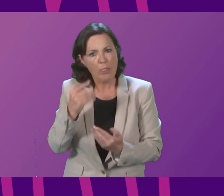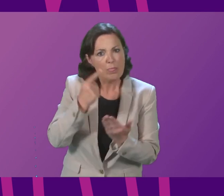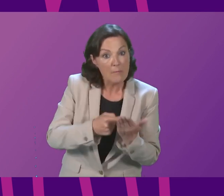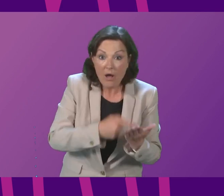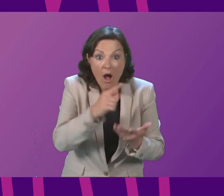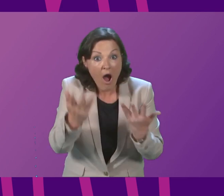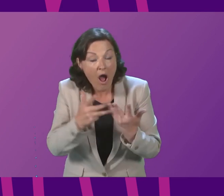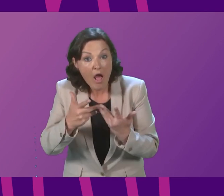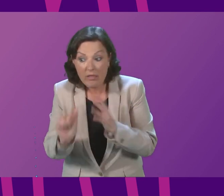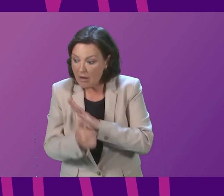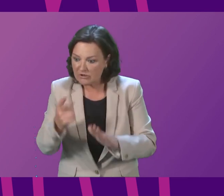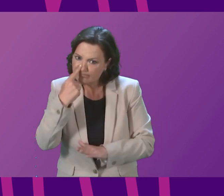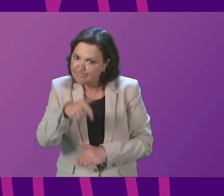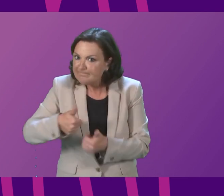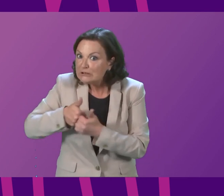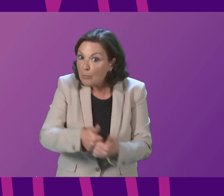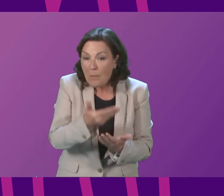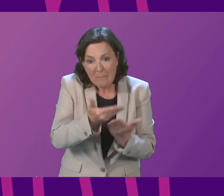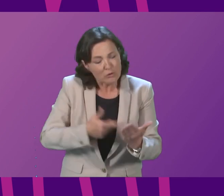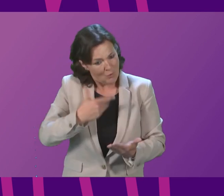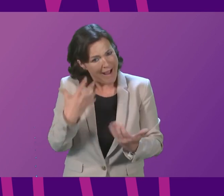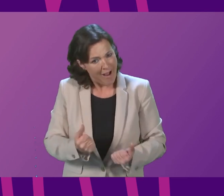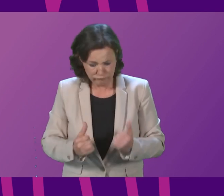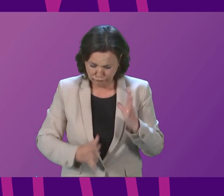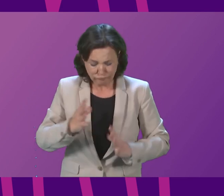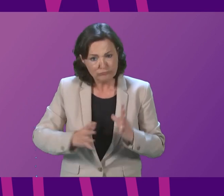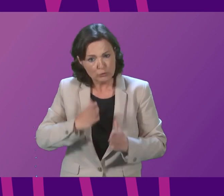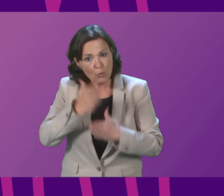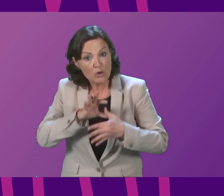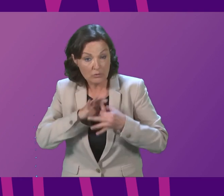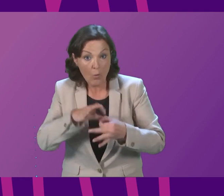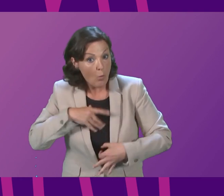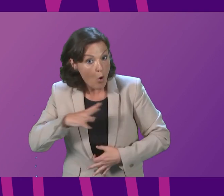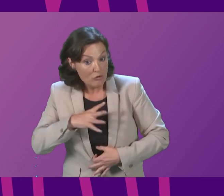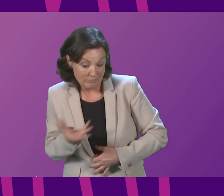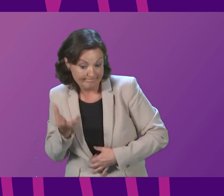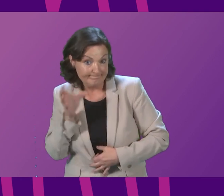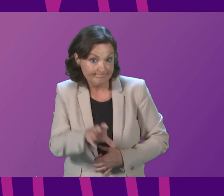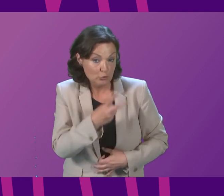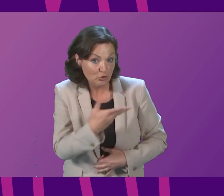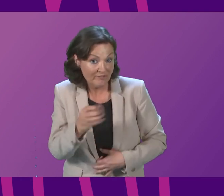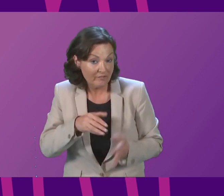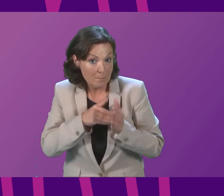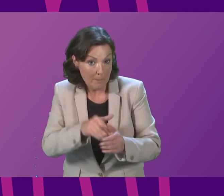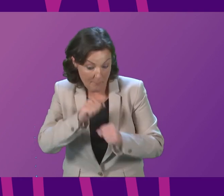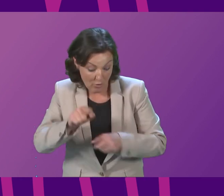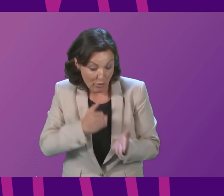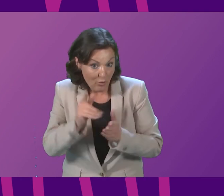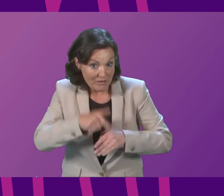The willingness to work together is there. Of course, we are investing £250 million over this session of Parliament to tackle